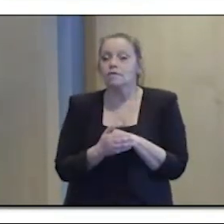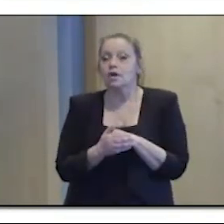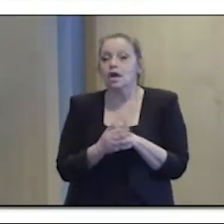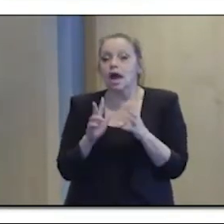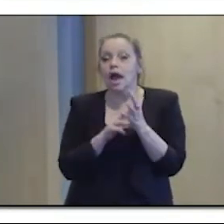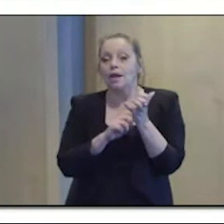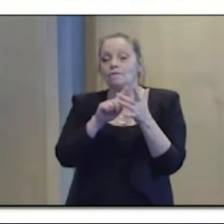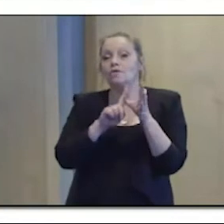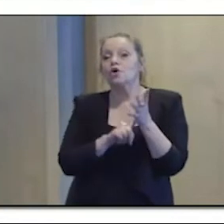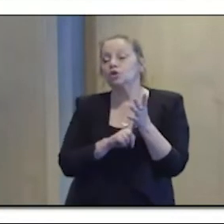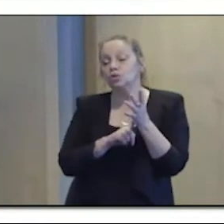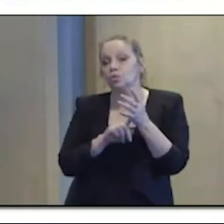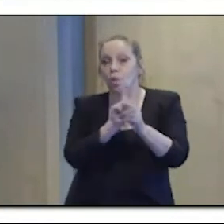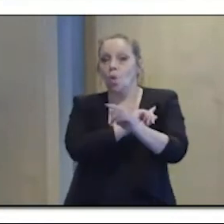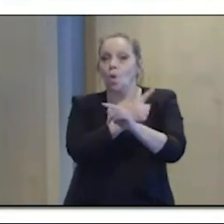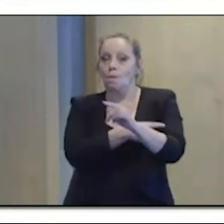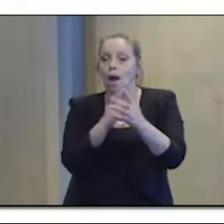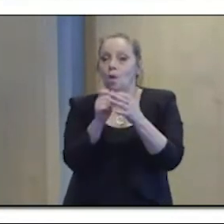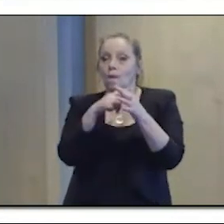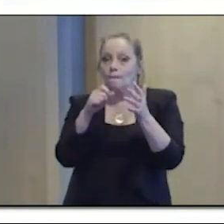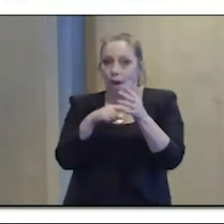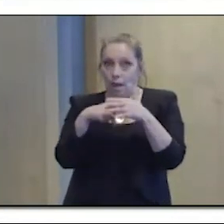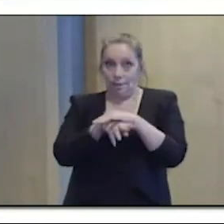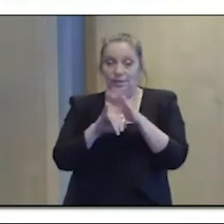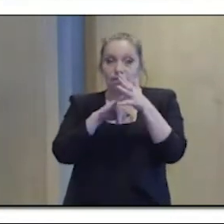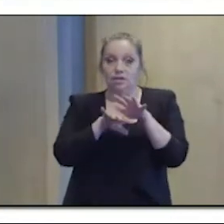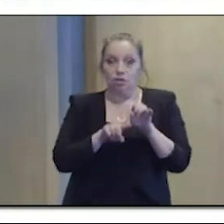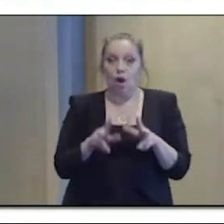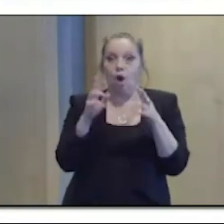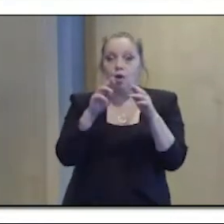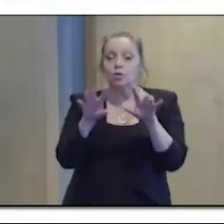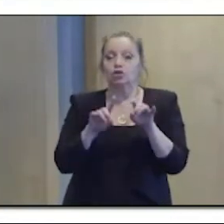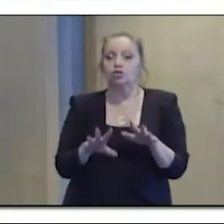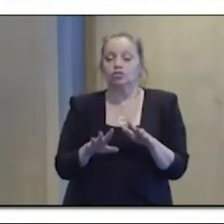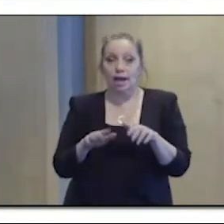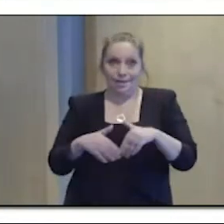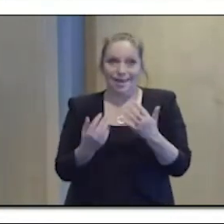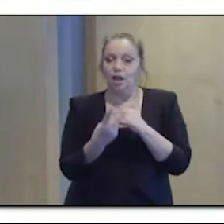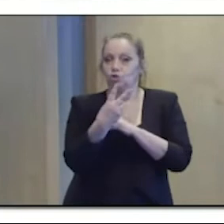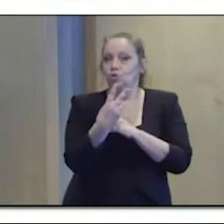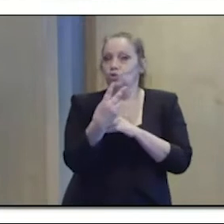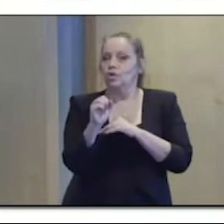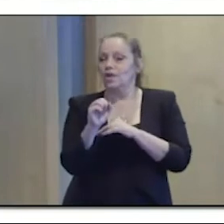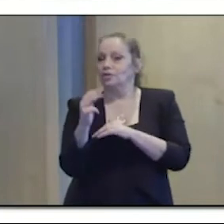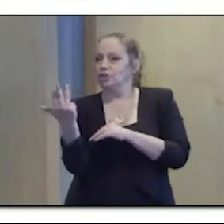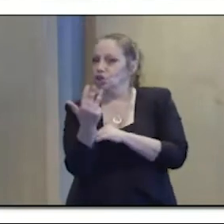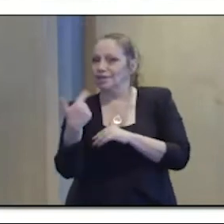in South Australia had hoped that on Australia day 2019 then it would be keeping Victoria cool but